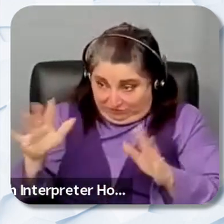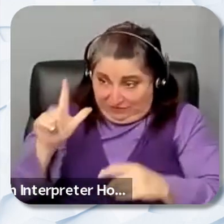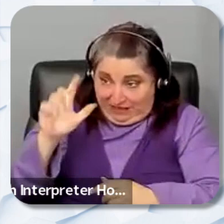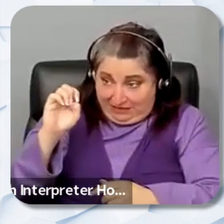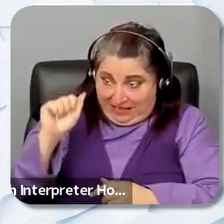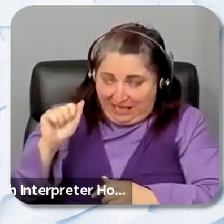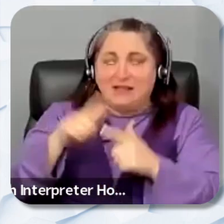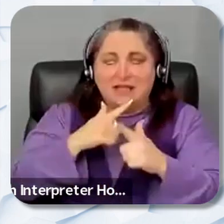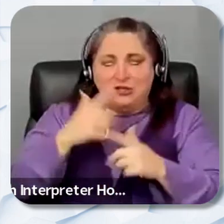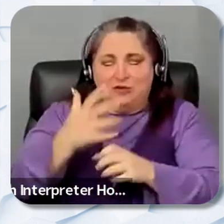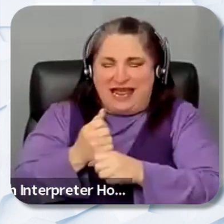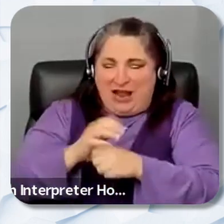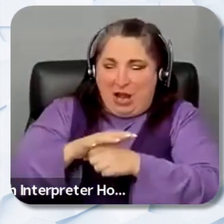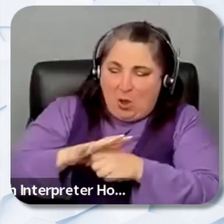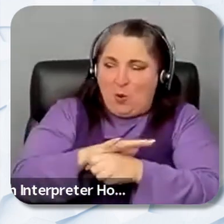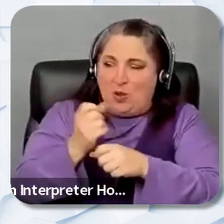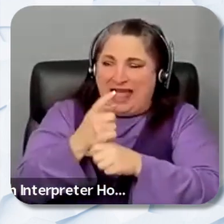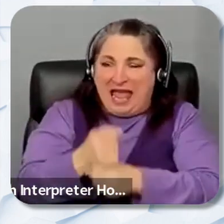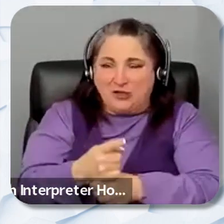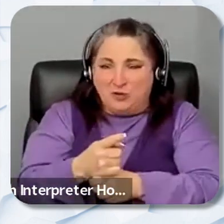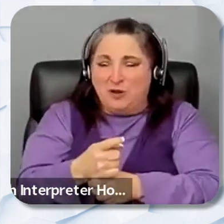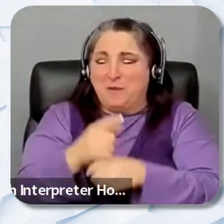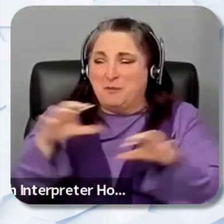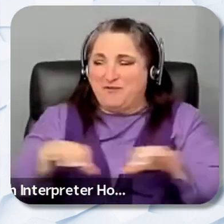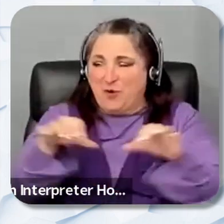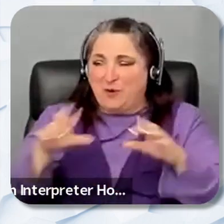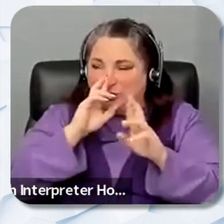Performance Report every year, and those are where those indicators come from. They're